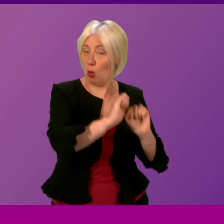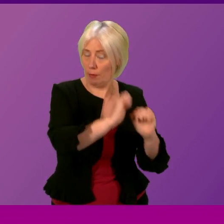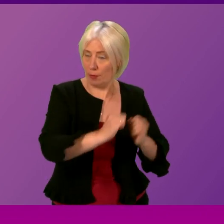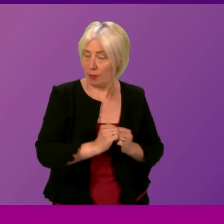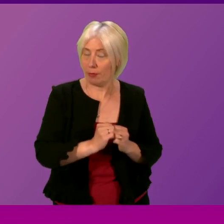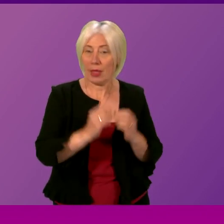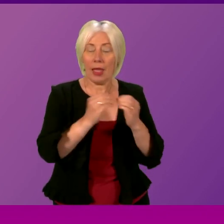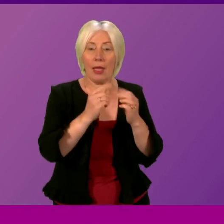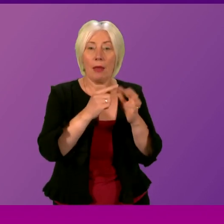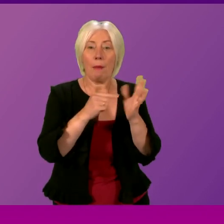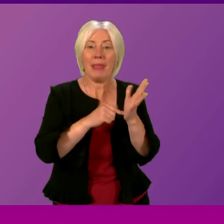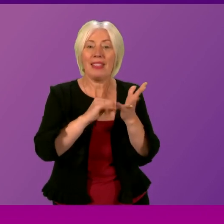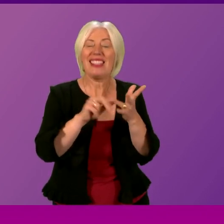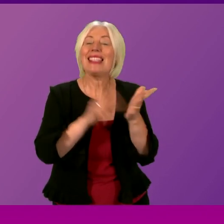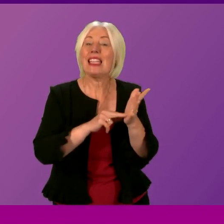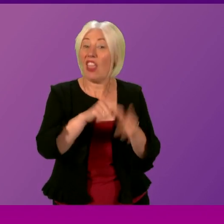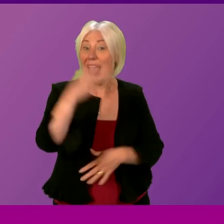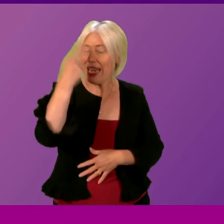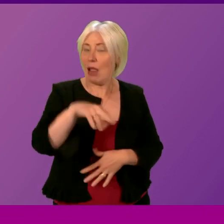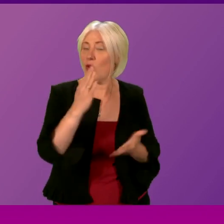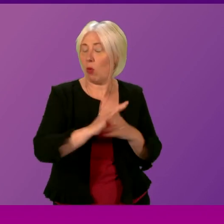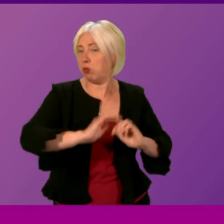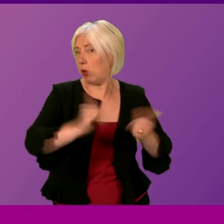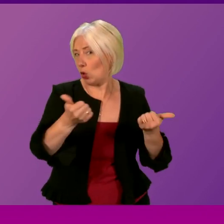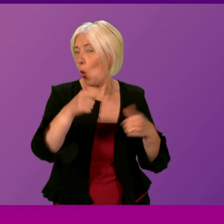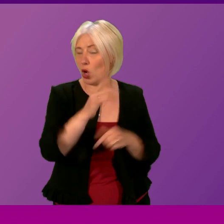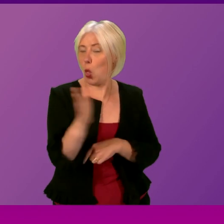name is synonymous with cancer research in the west of Scotland, and the amazing work of